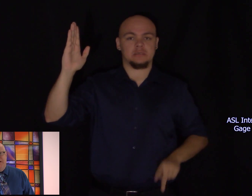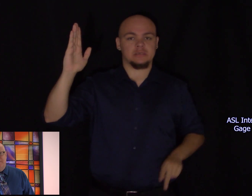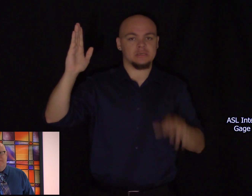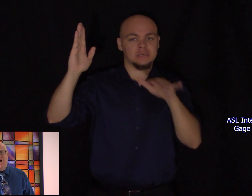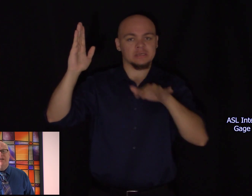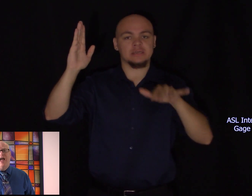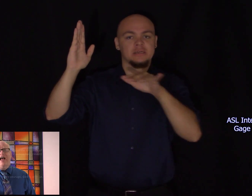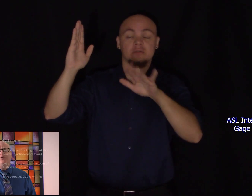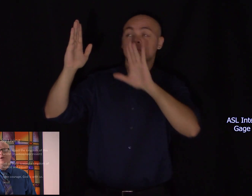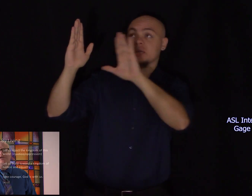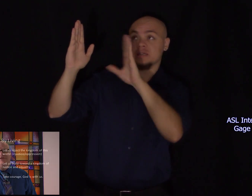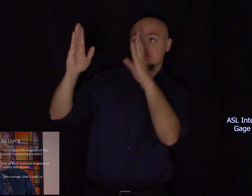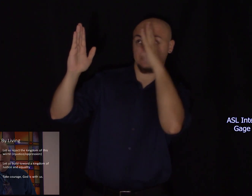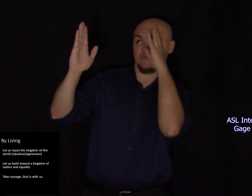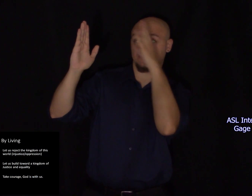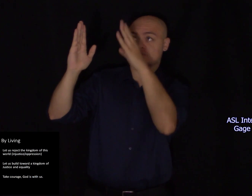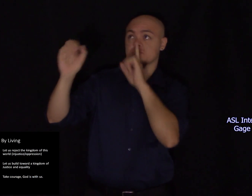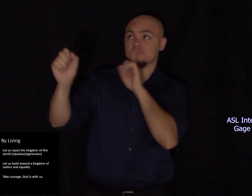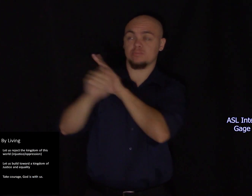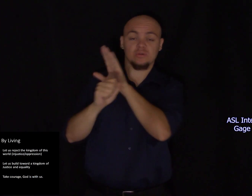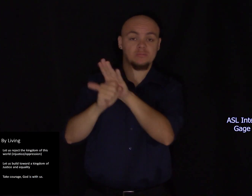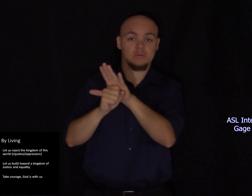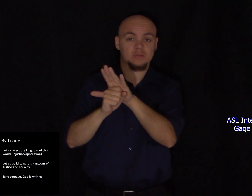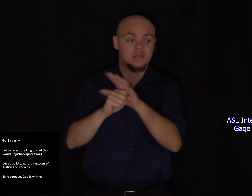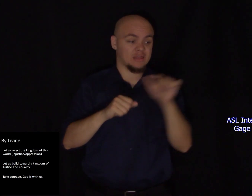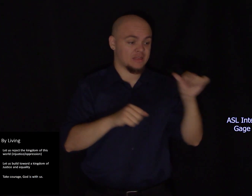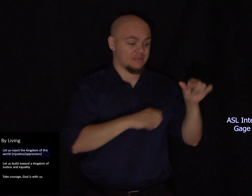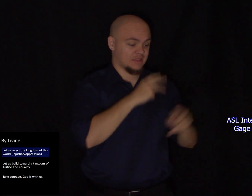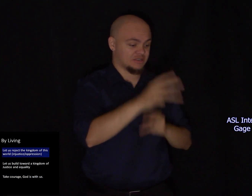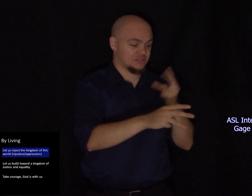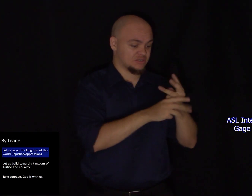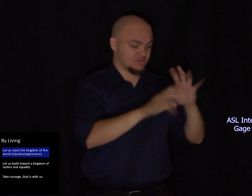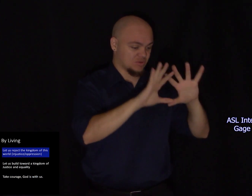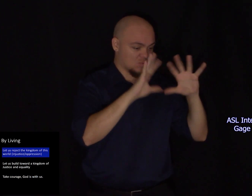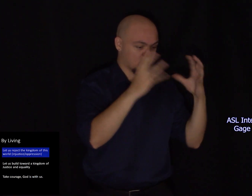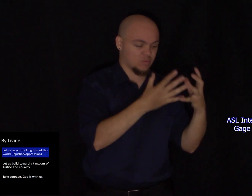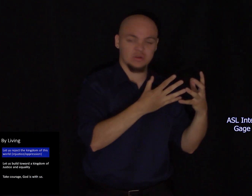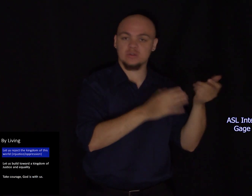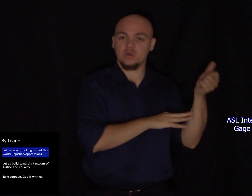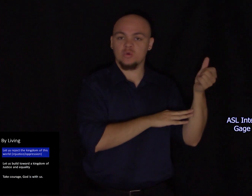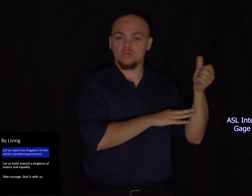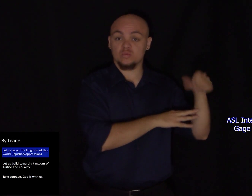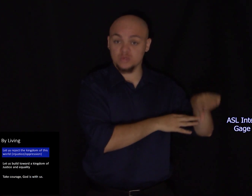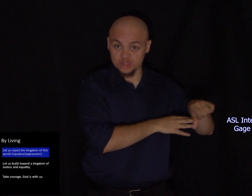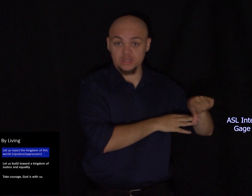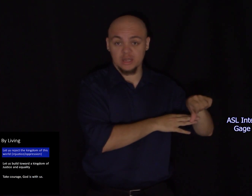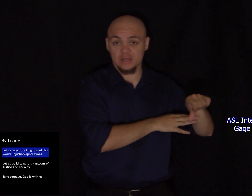kingdom of God and towards the future that he has promised us let us reject the kingdom of this